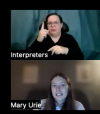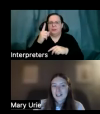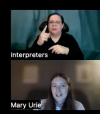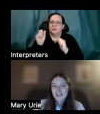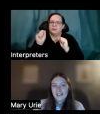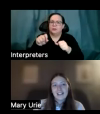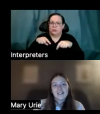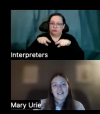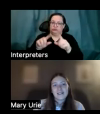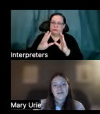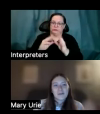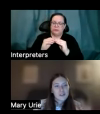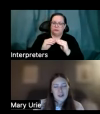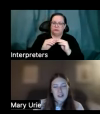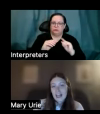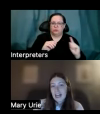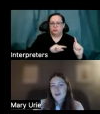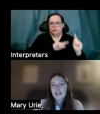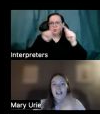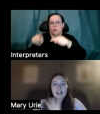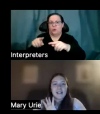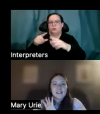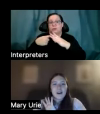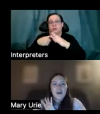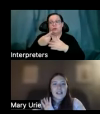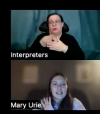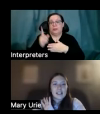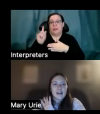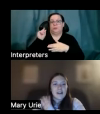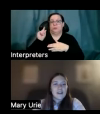the session. It's started last week, and that is going until